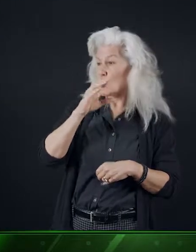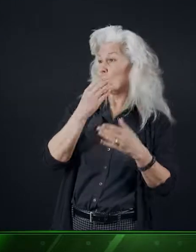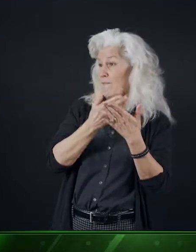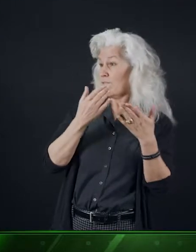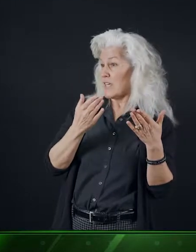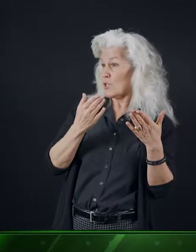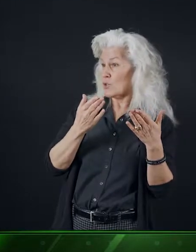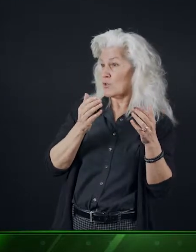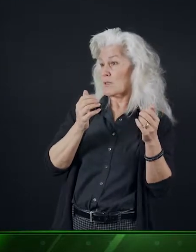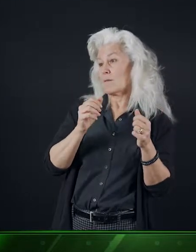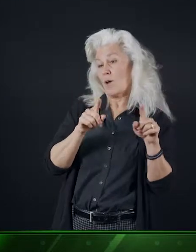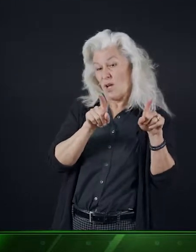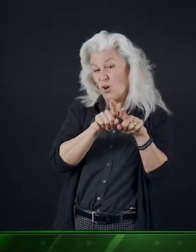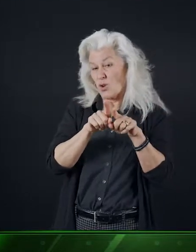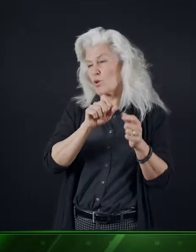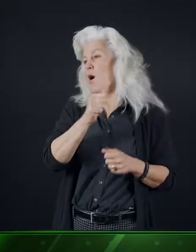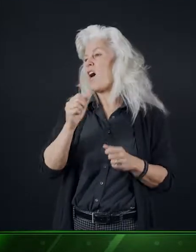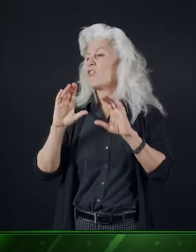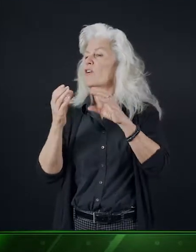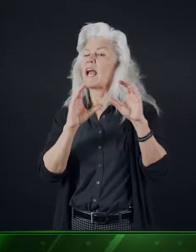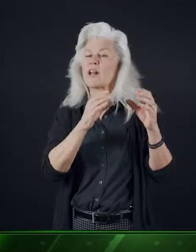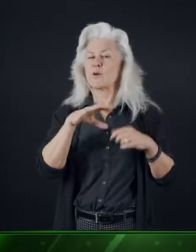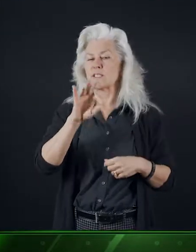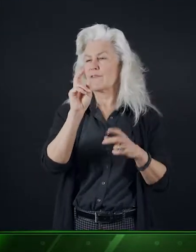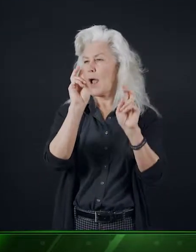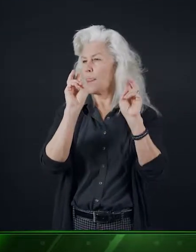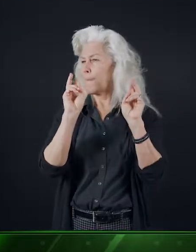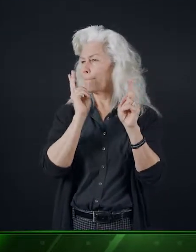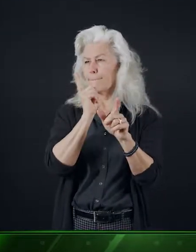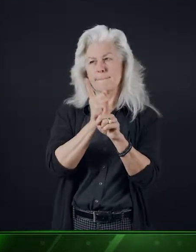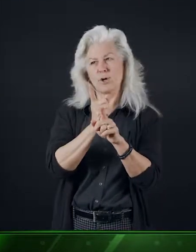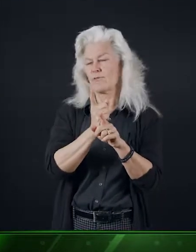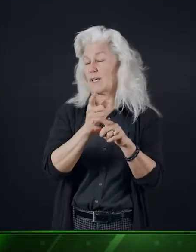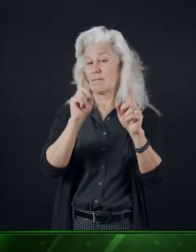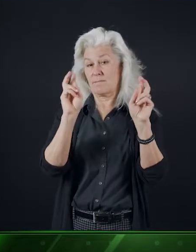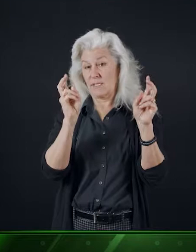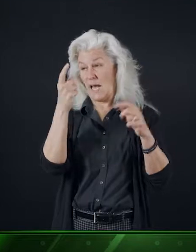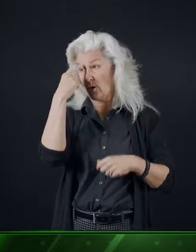Well, it sounds like you have been busy in all the best ways.